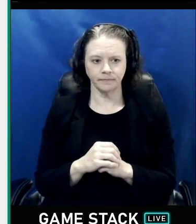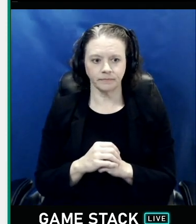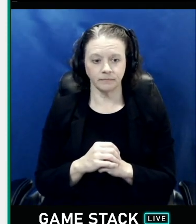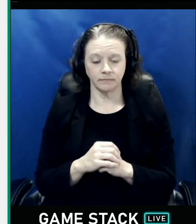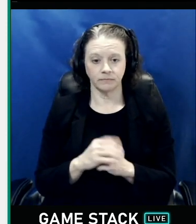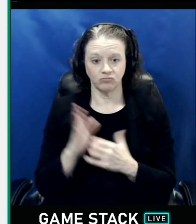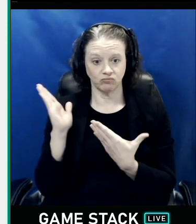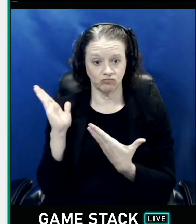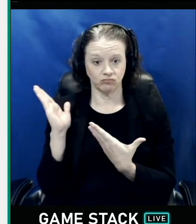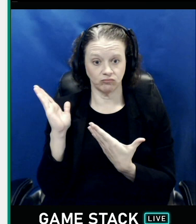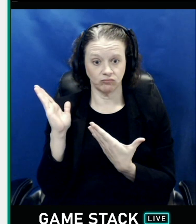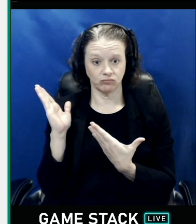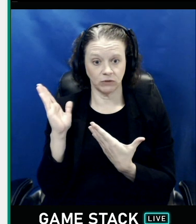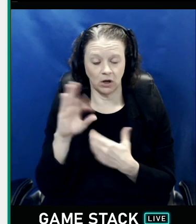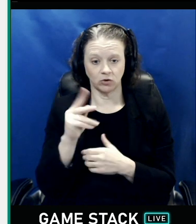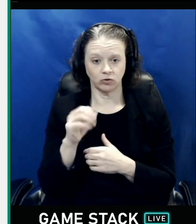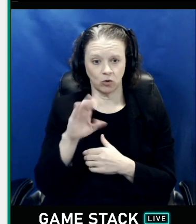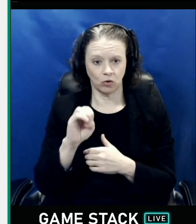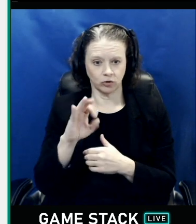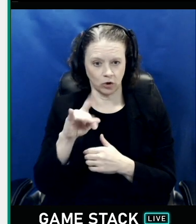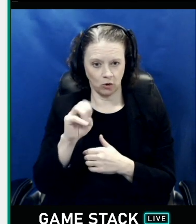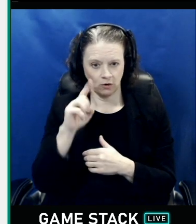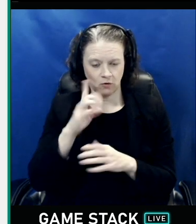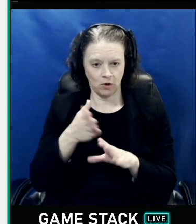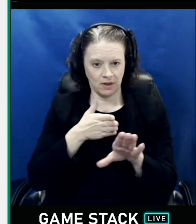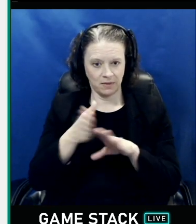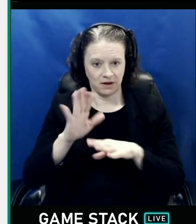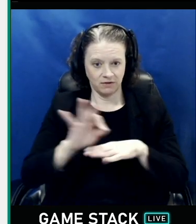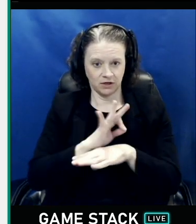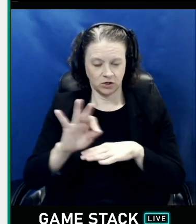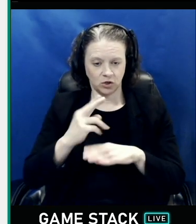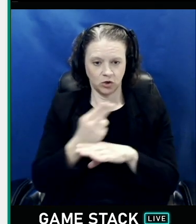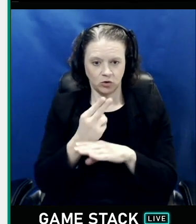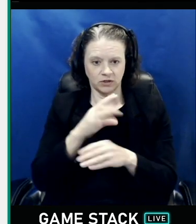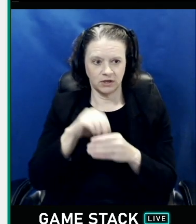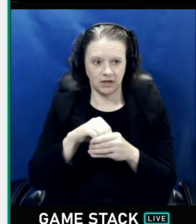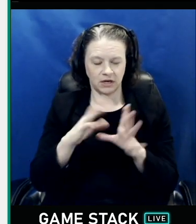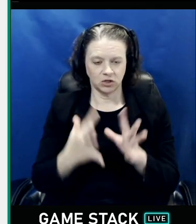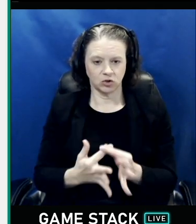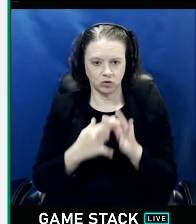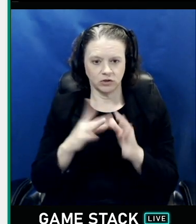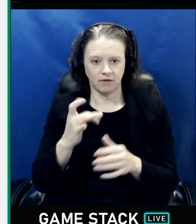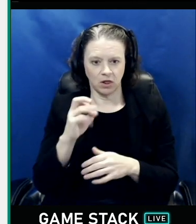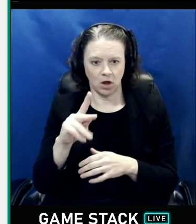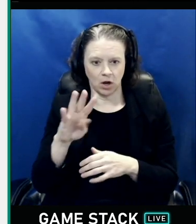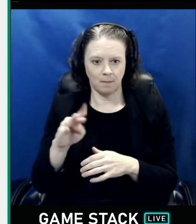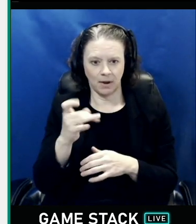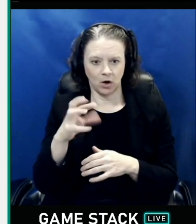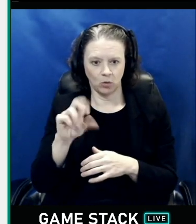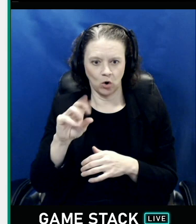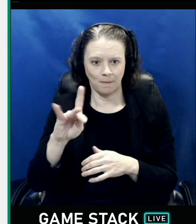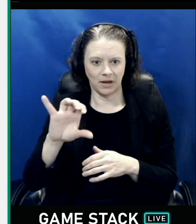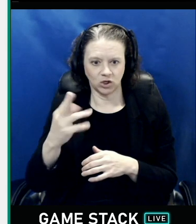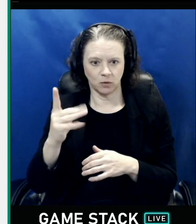Here's the source code for the main function used in the exclusive Lock micro-benchmark. Basically, it times how long all threads took to execute